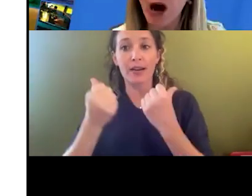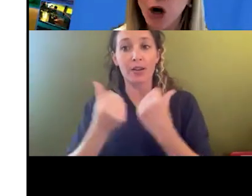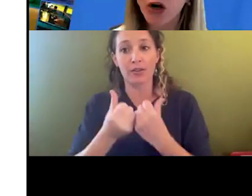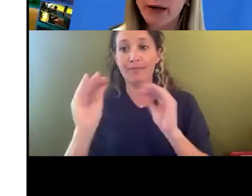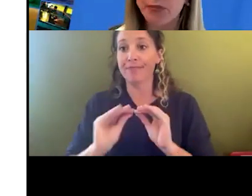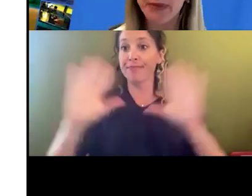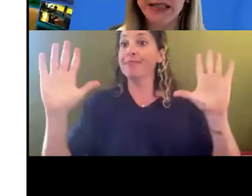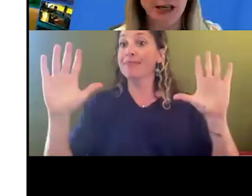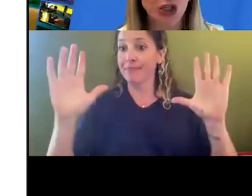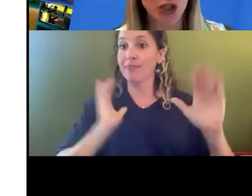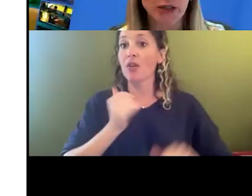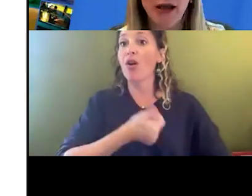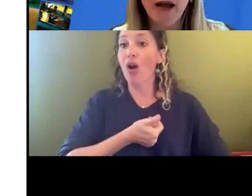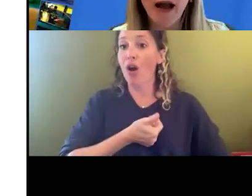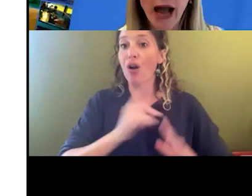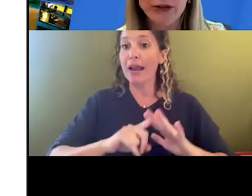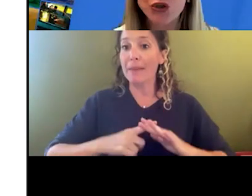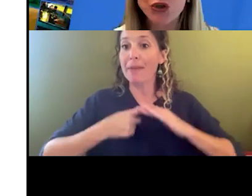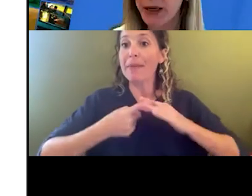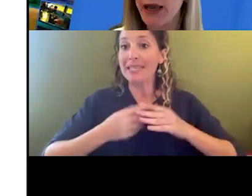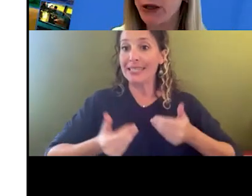our implementation had to be in